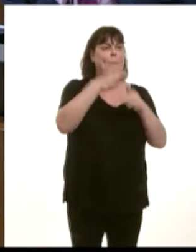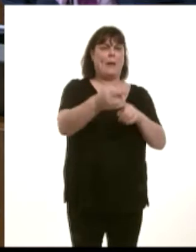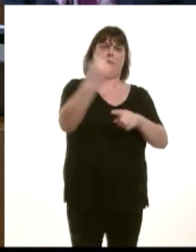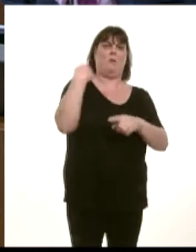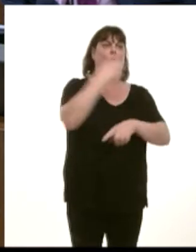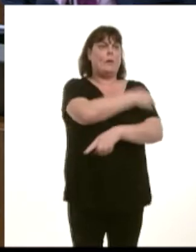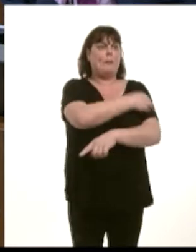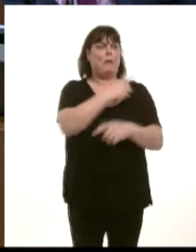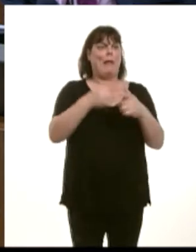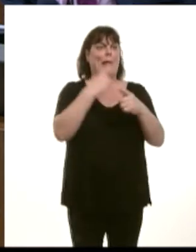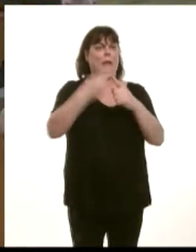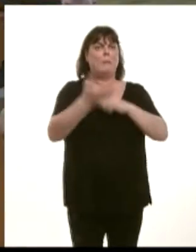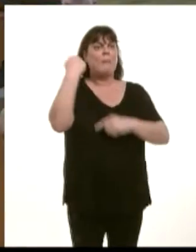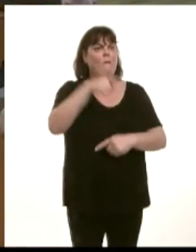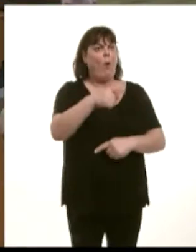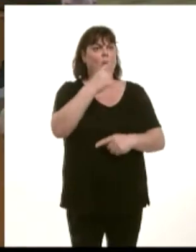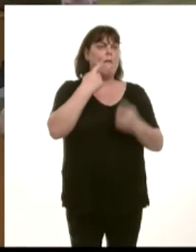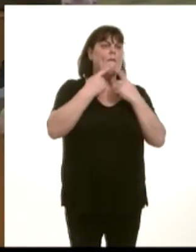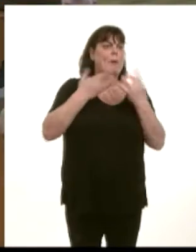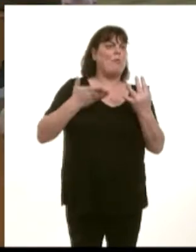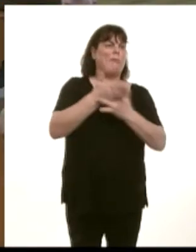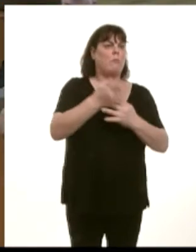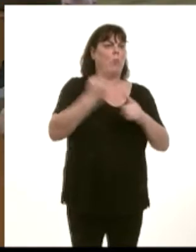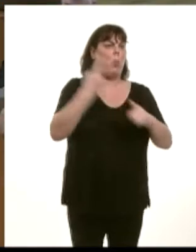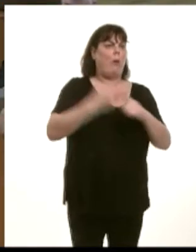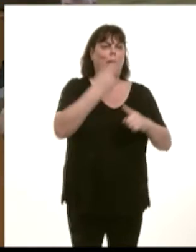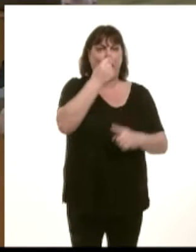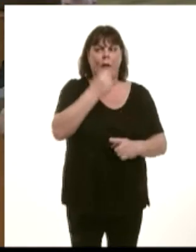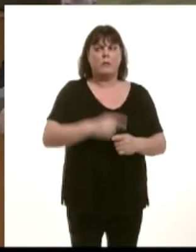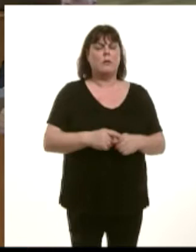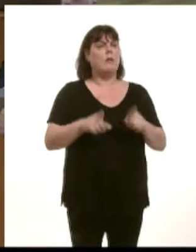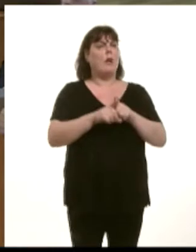information will be shared that much more quickly, and, of course, the response to an